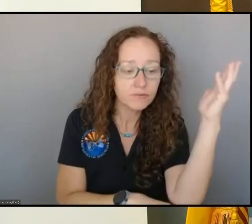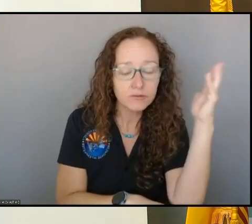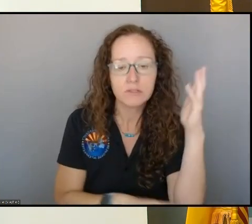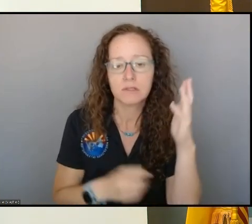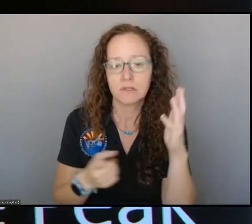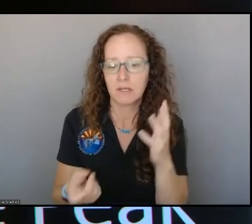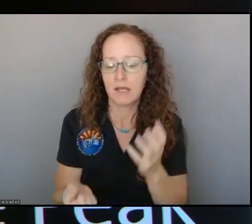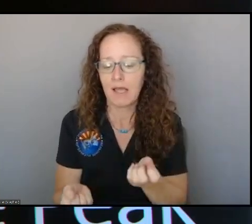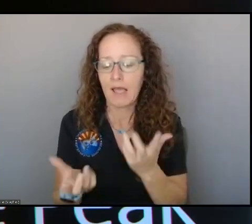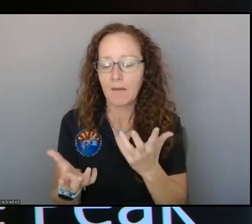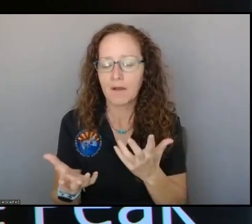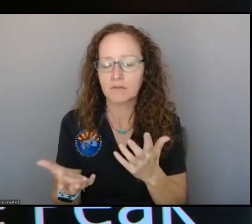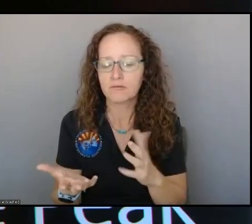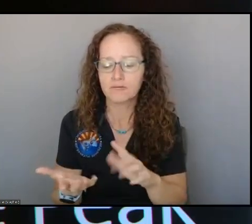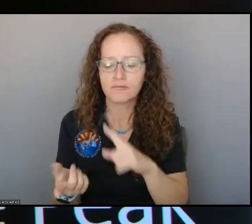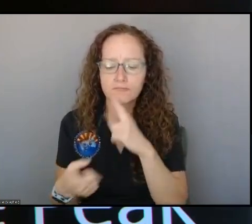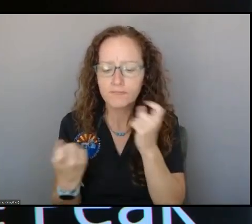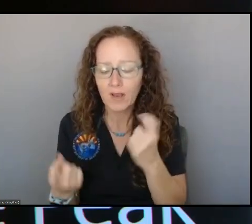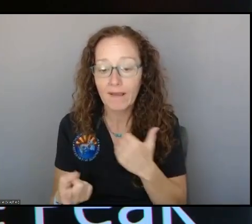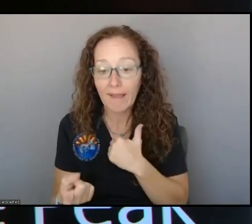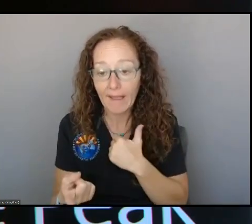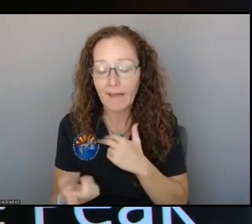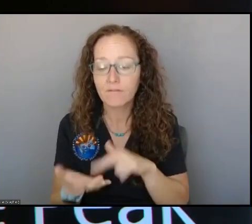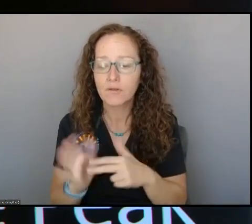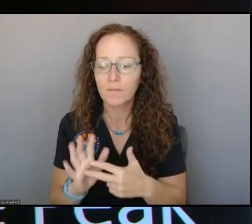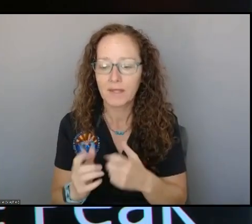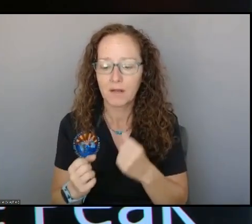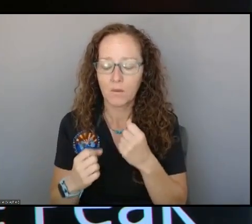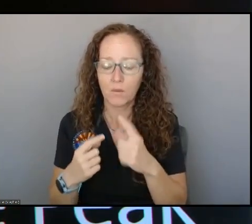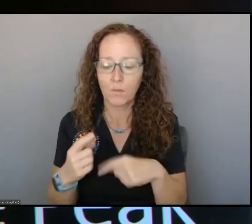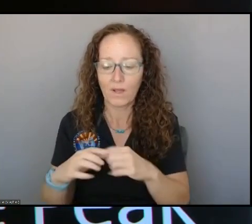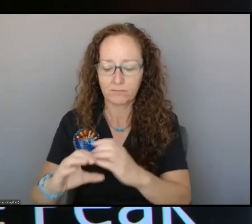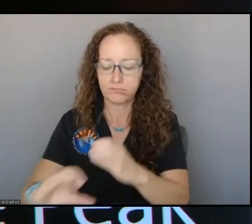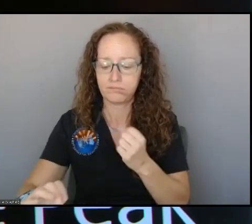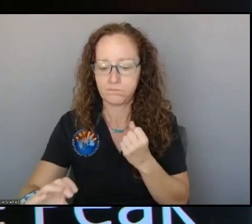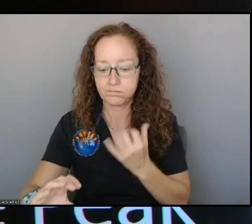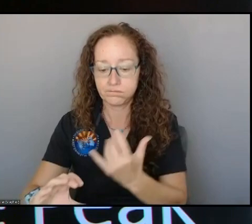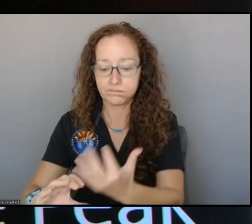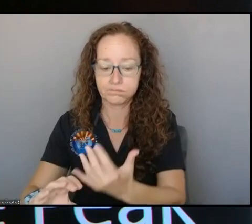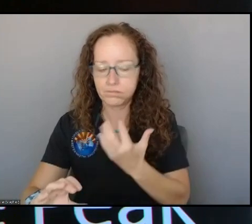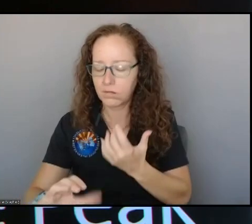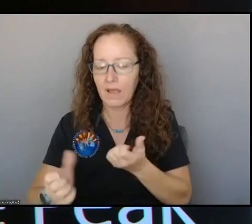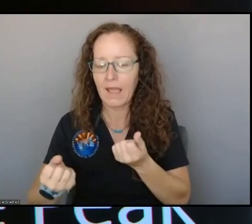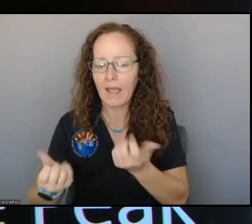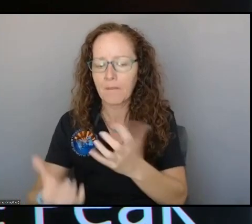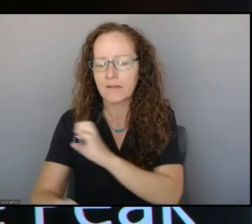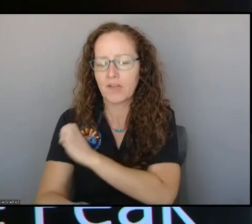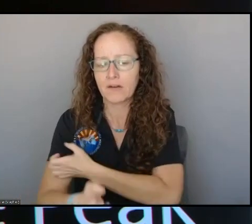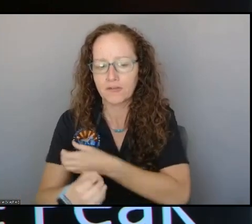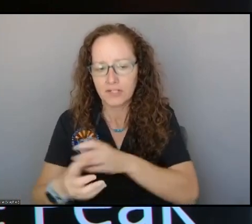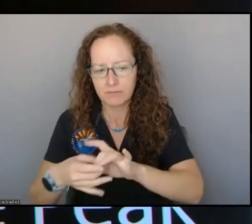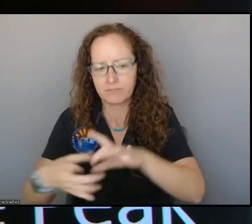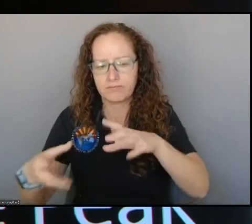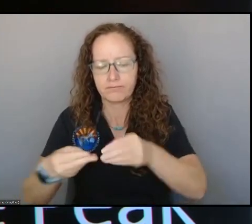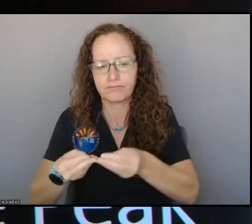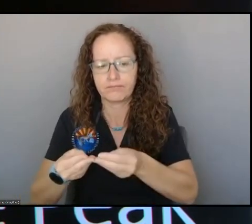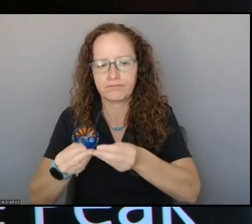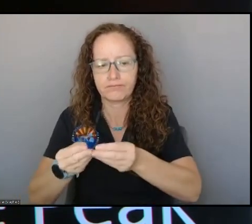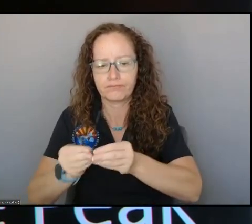for that peak through the year. This goes from January, all the way through December. And we're looking for that high point. And that high point is right there. If you follow it down to the